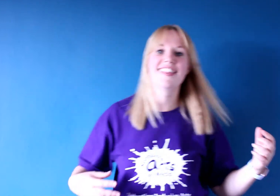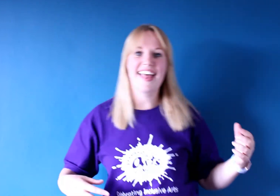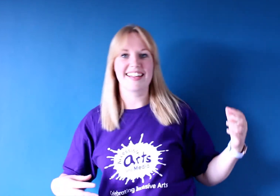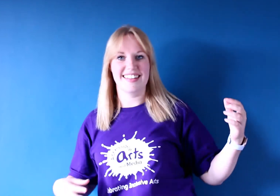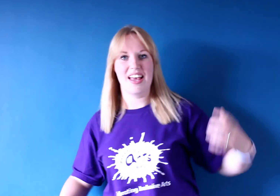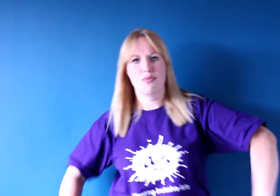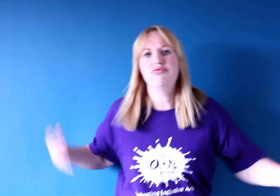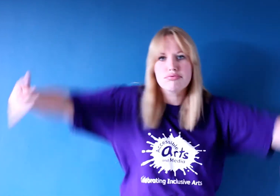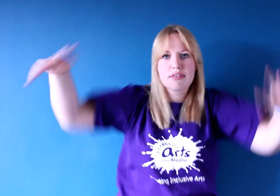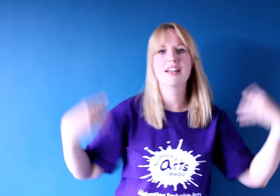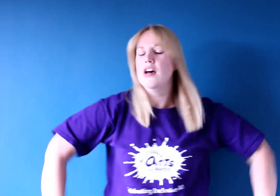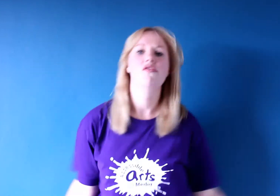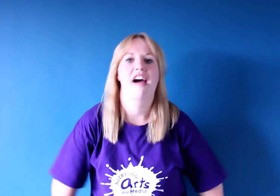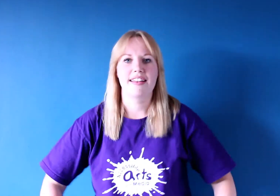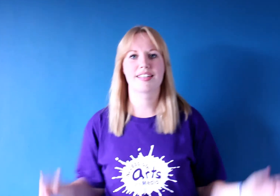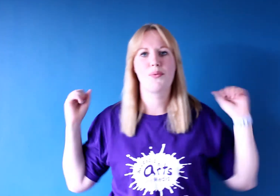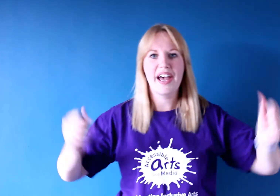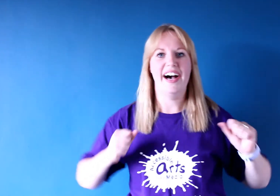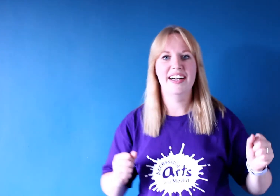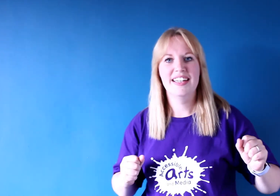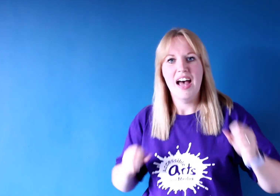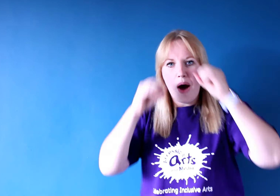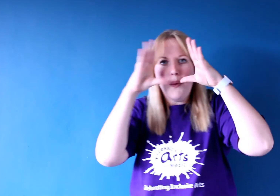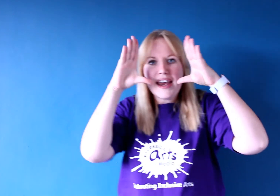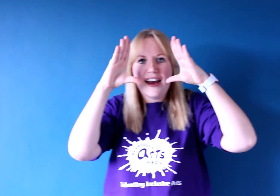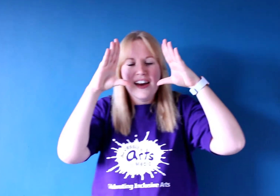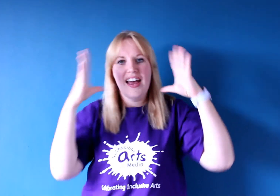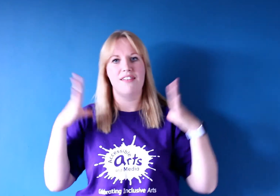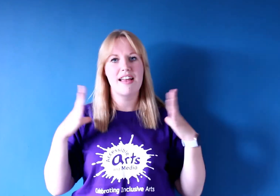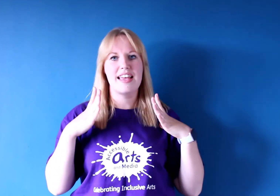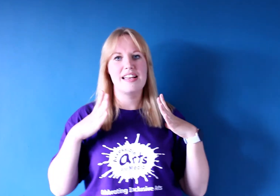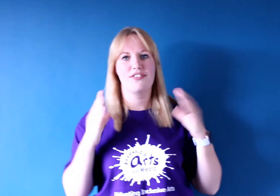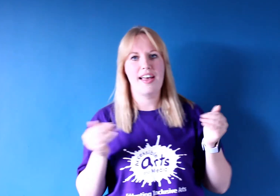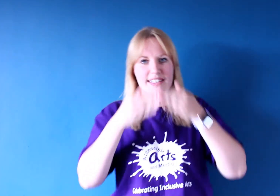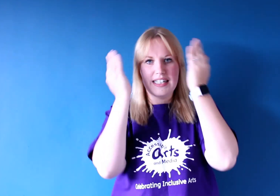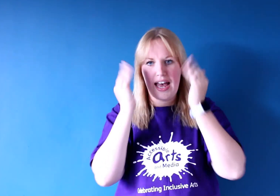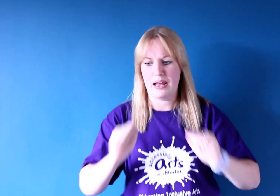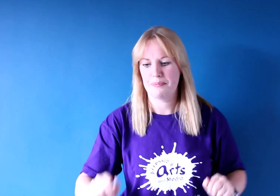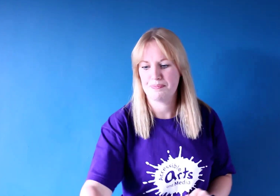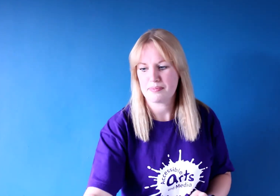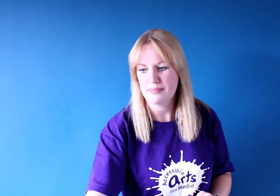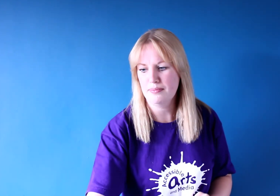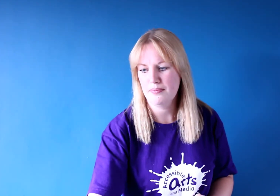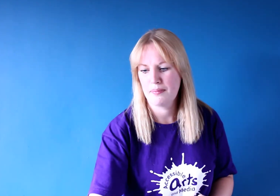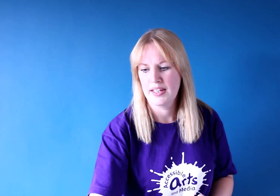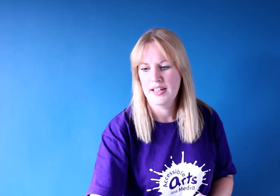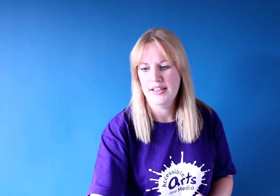That’s it. Right we are awake and ready to face the day.